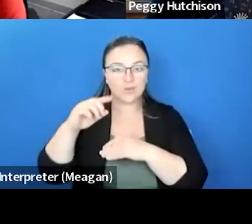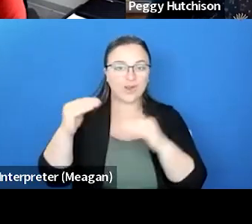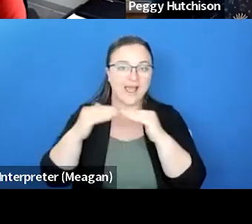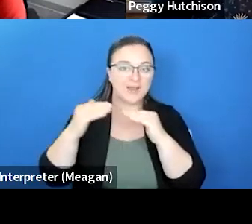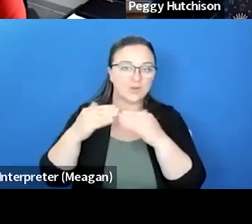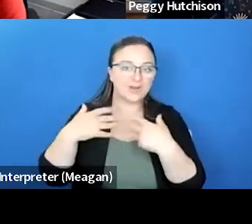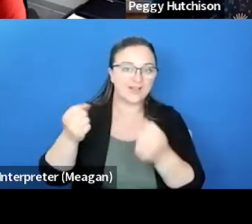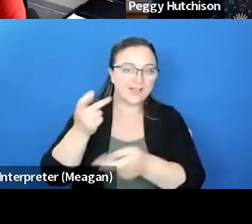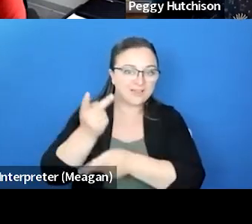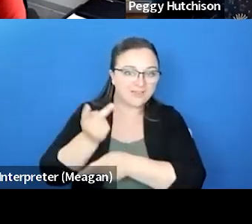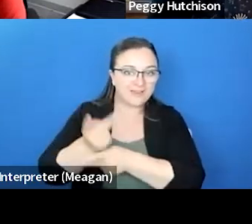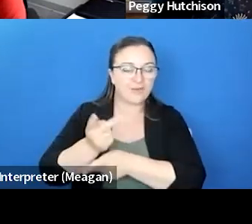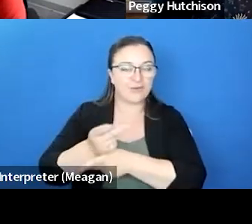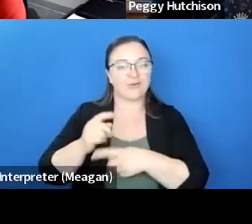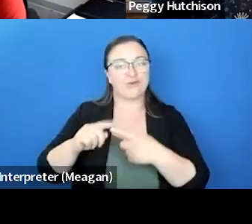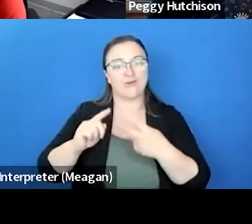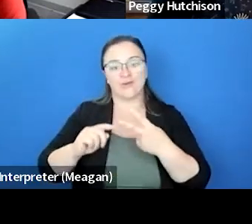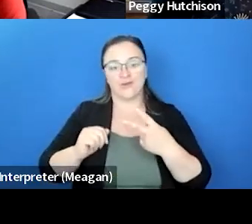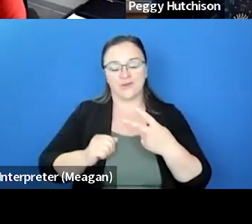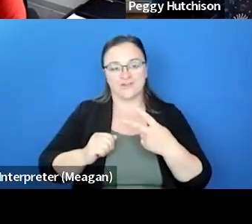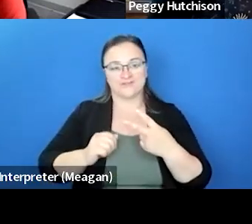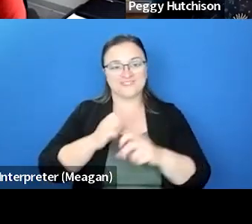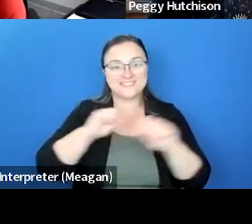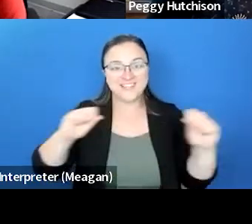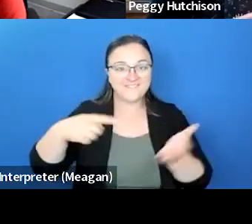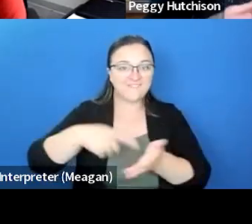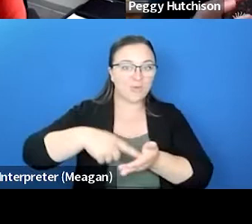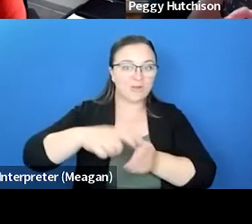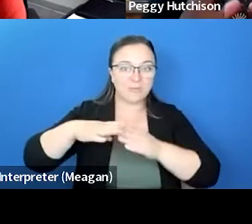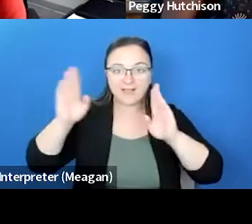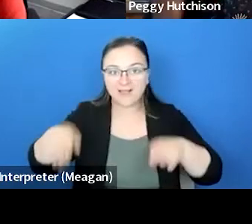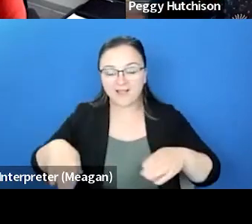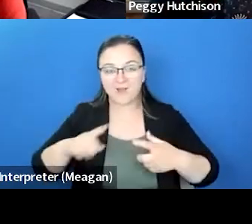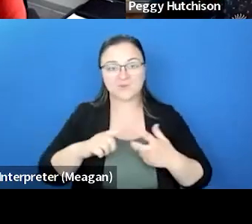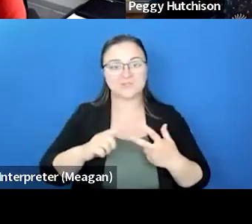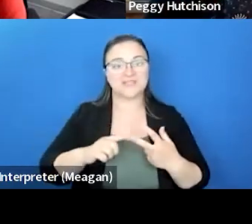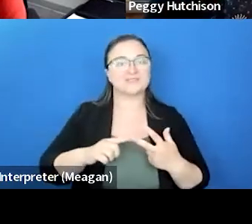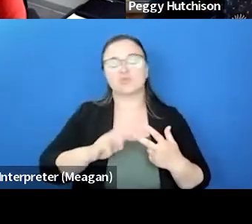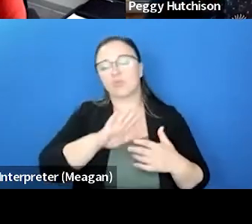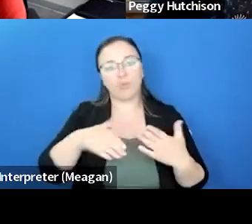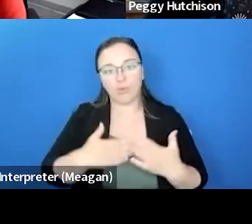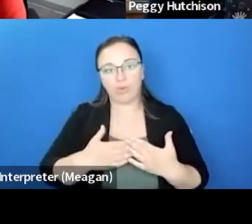health equity, access, to safe, affordable housing, and just all the support.